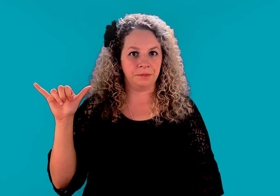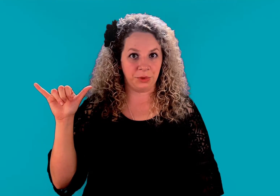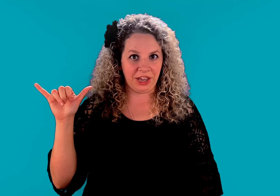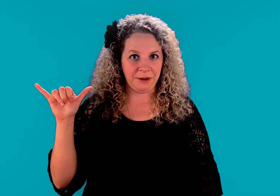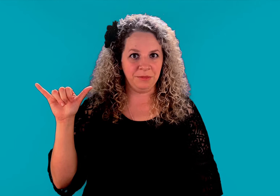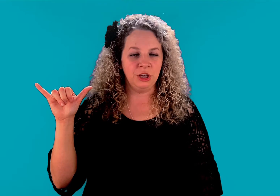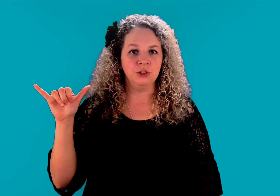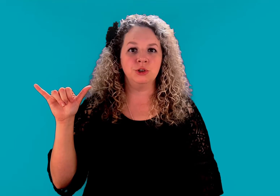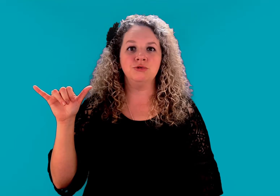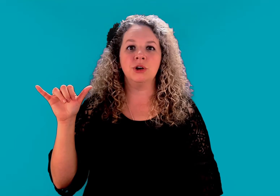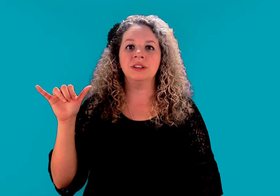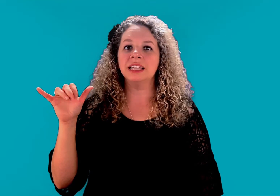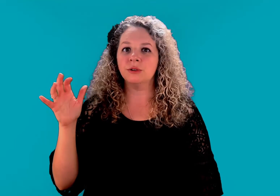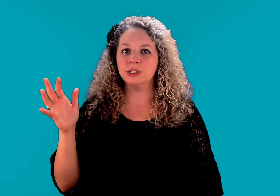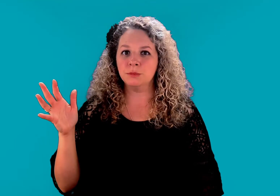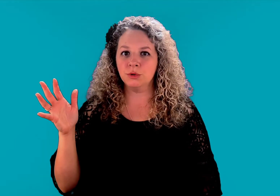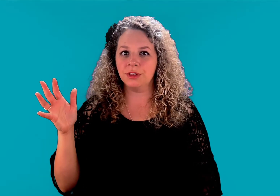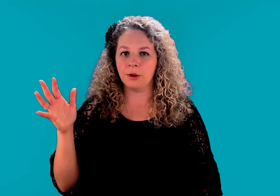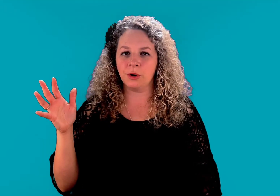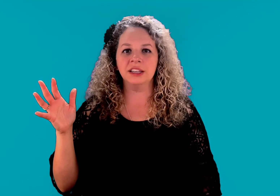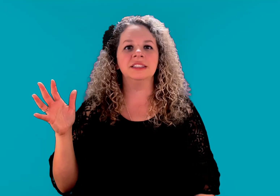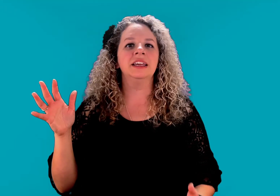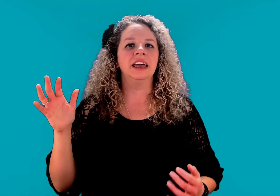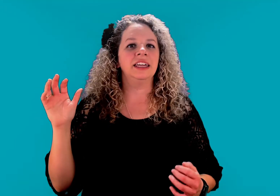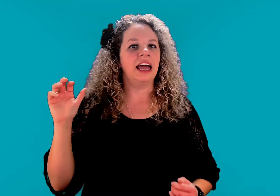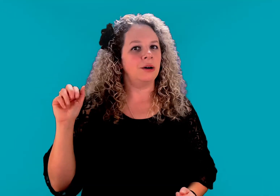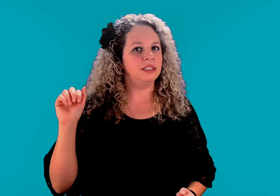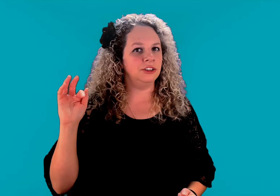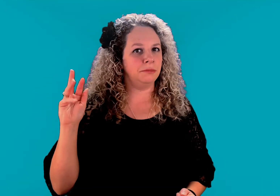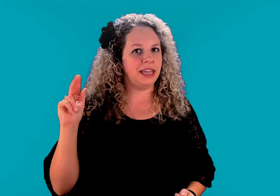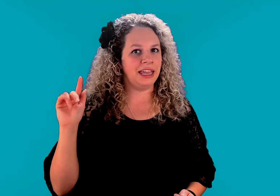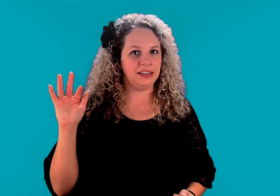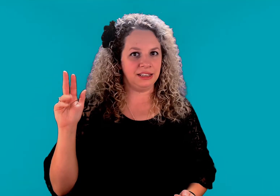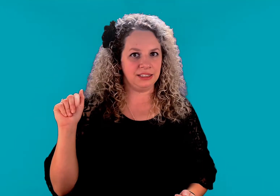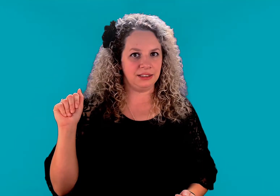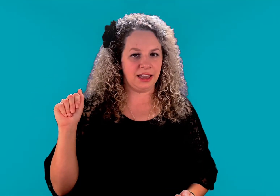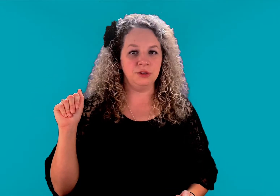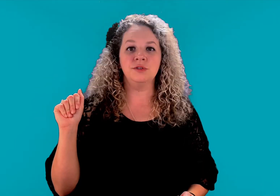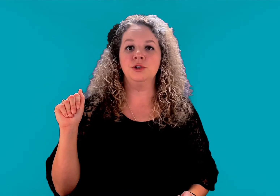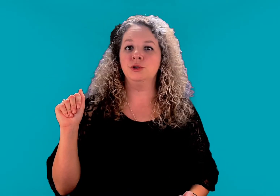Okay, so notice how smooth that was and how still my hand is. Okay, so if you do have